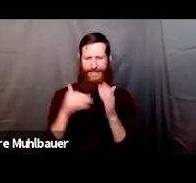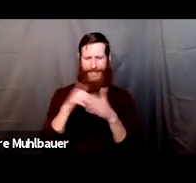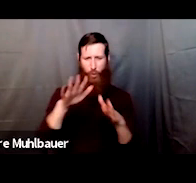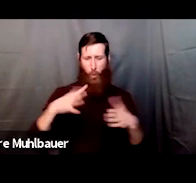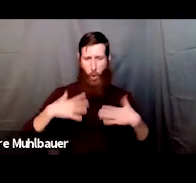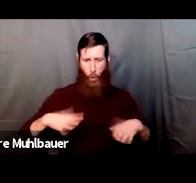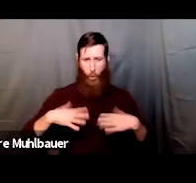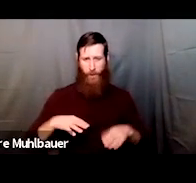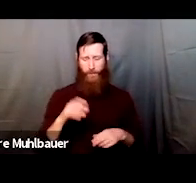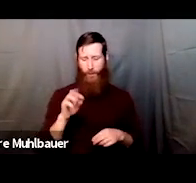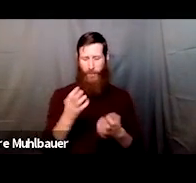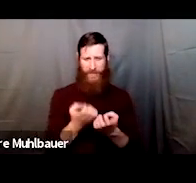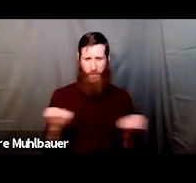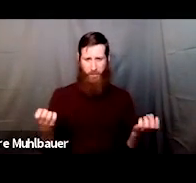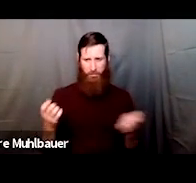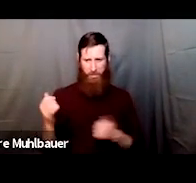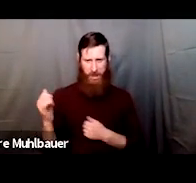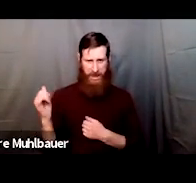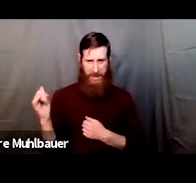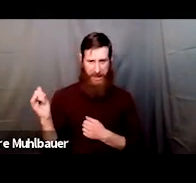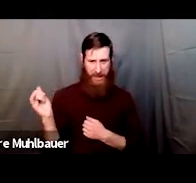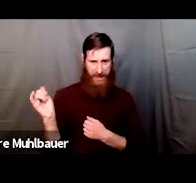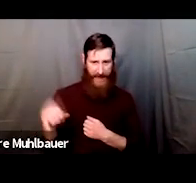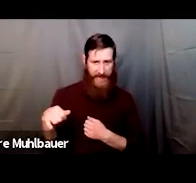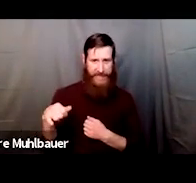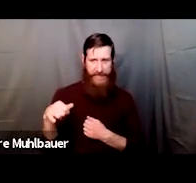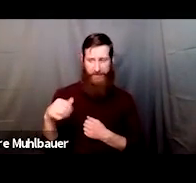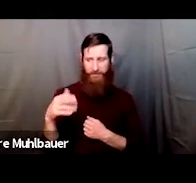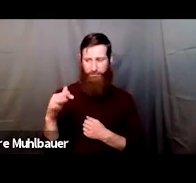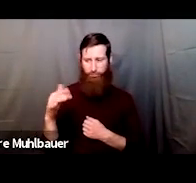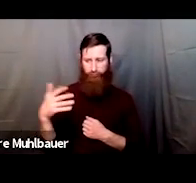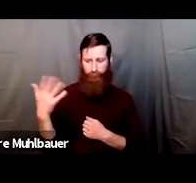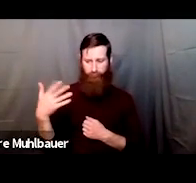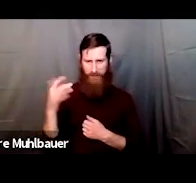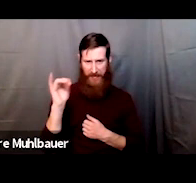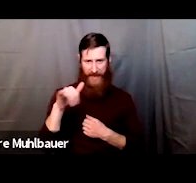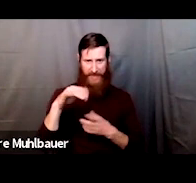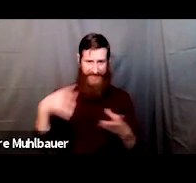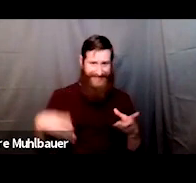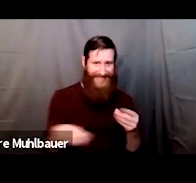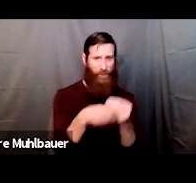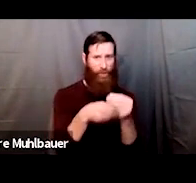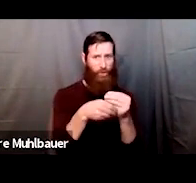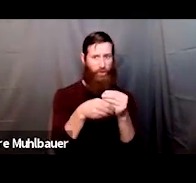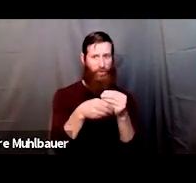If that can be an addition to avalanche rescue?